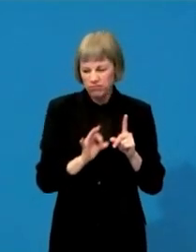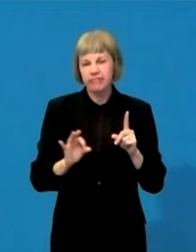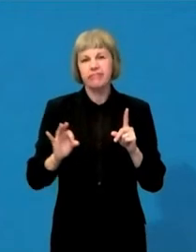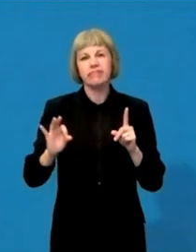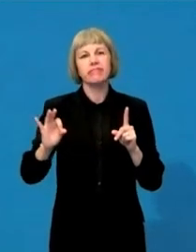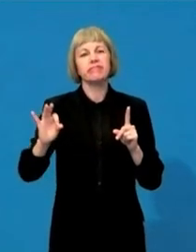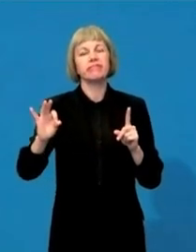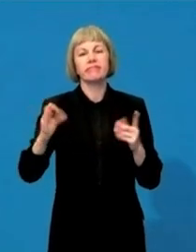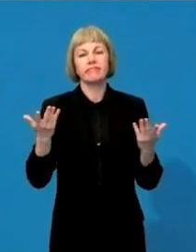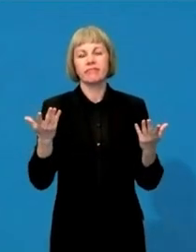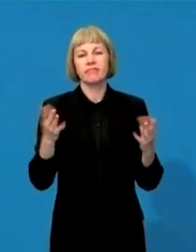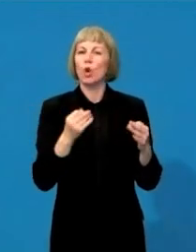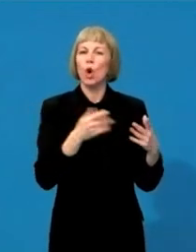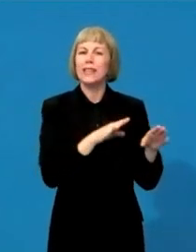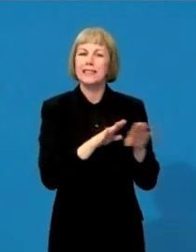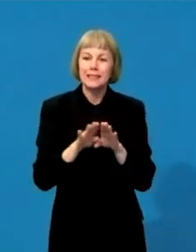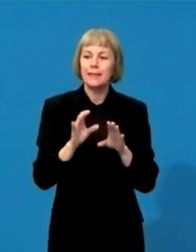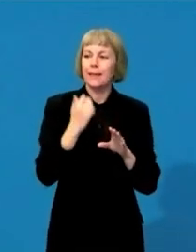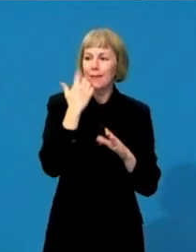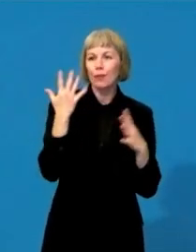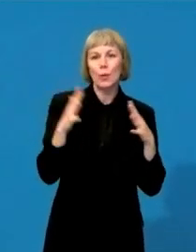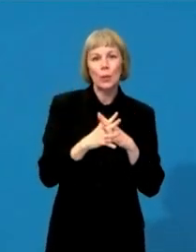consistent, you know, week-by-week or every fortnight.